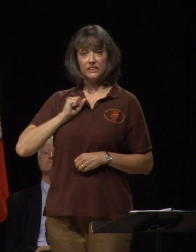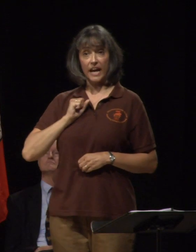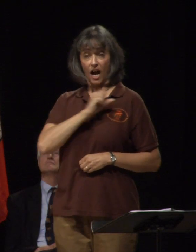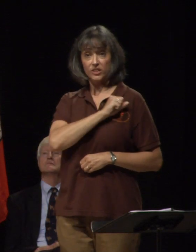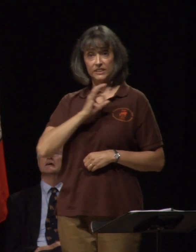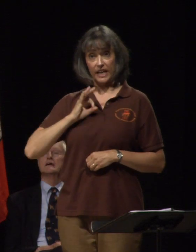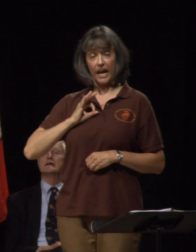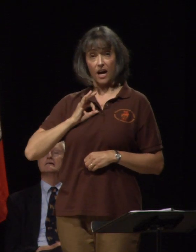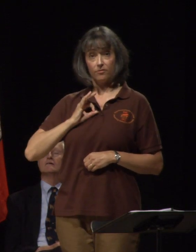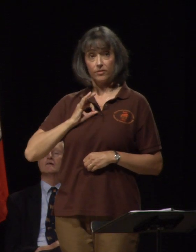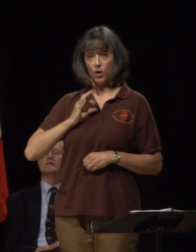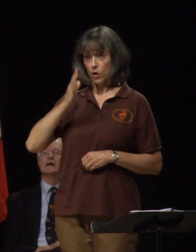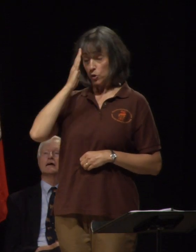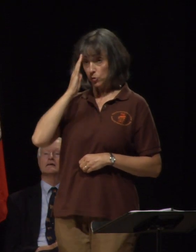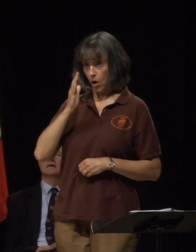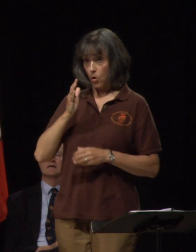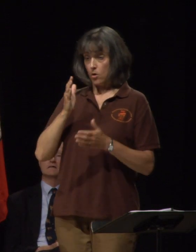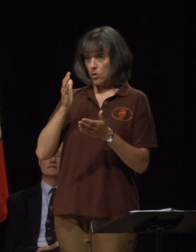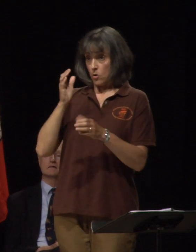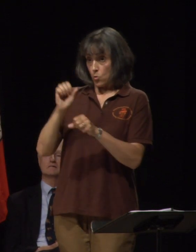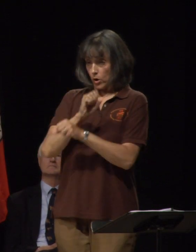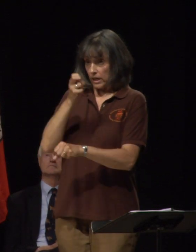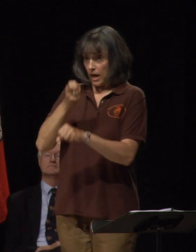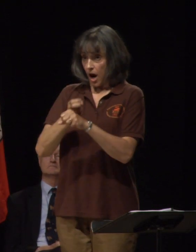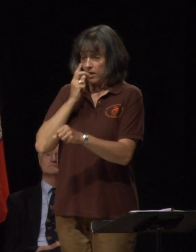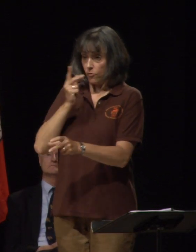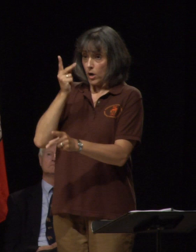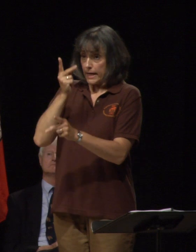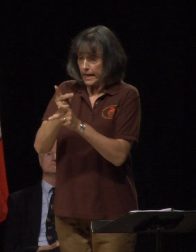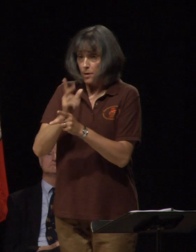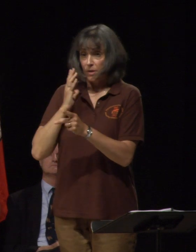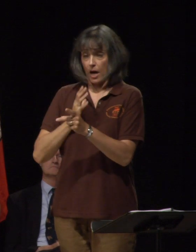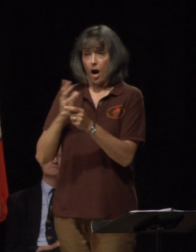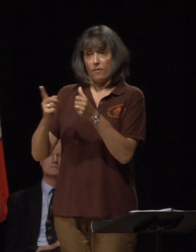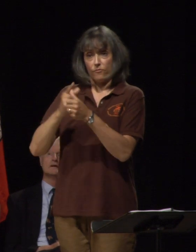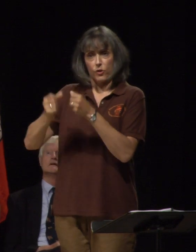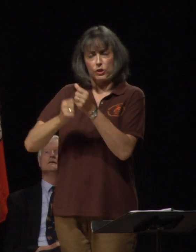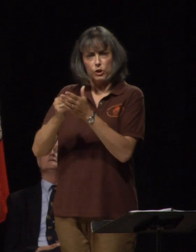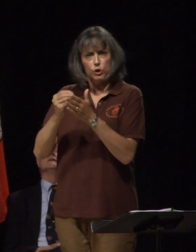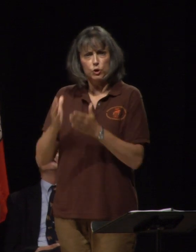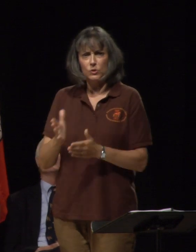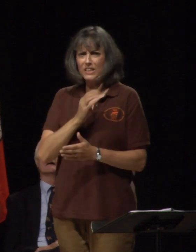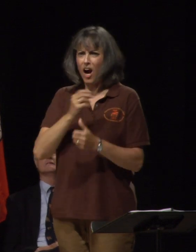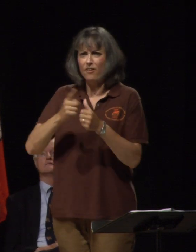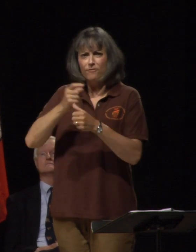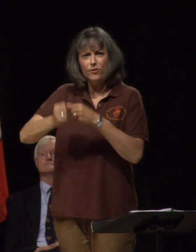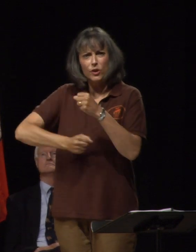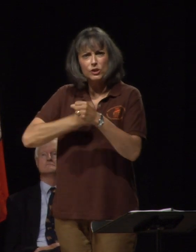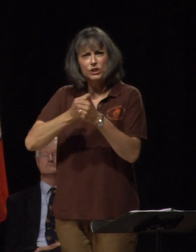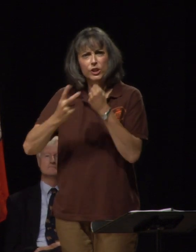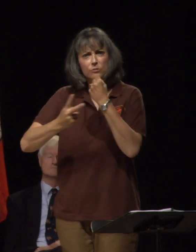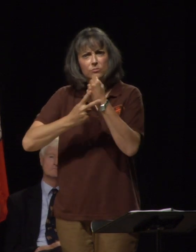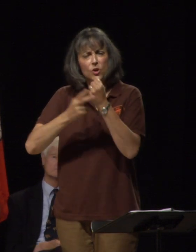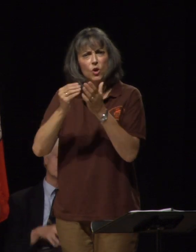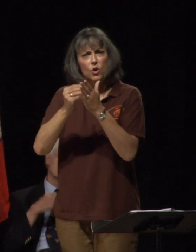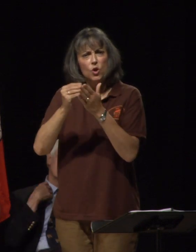OUR FIRST YEAR PERSISTENCE RATE ROSE AGAIN AS IT HAD DONE IN THE PAST FOUR YEARS TO 89%.